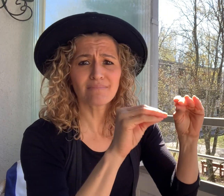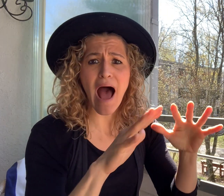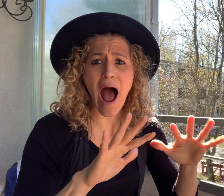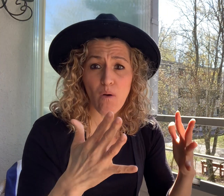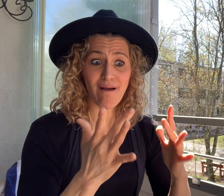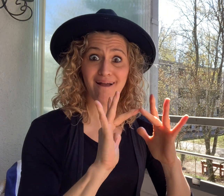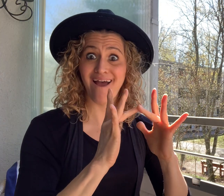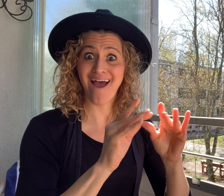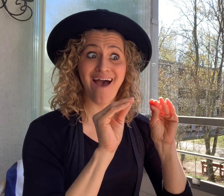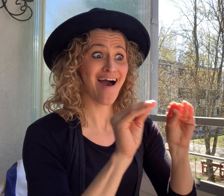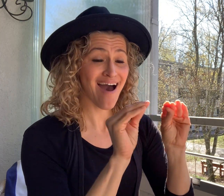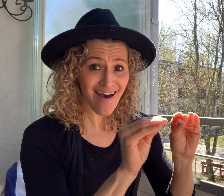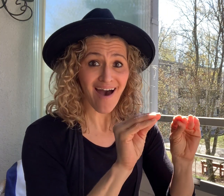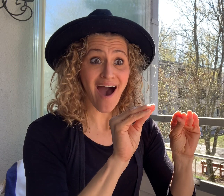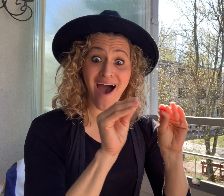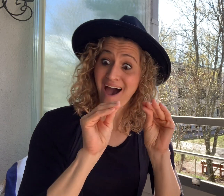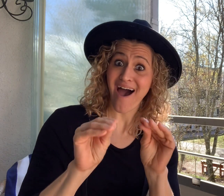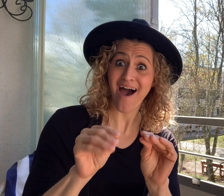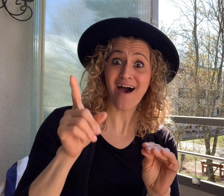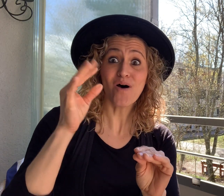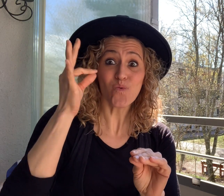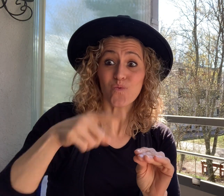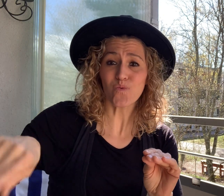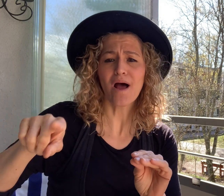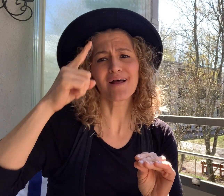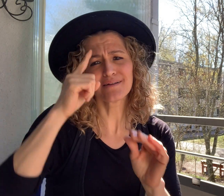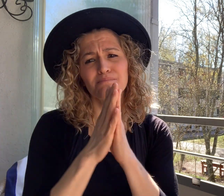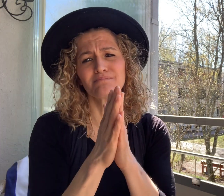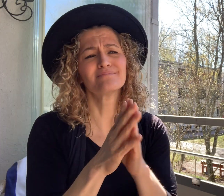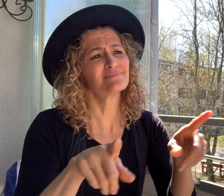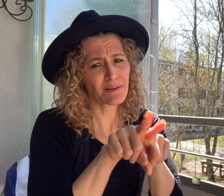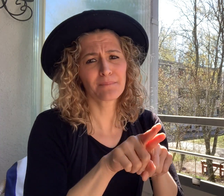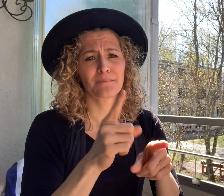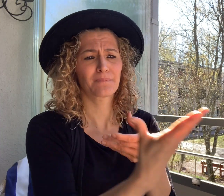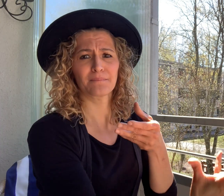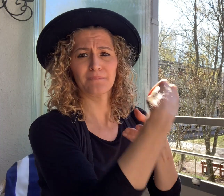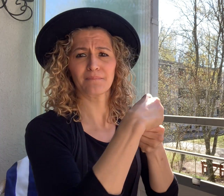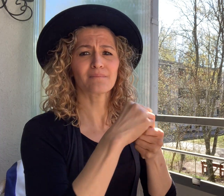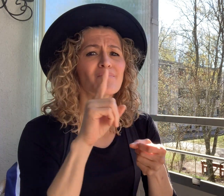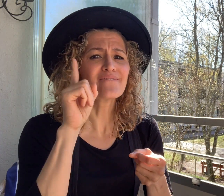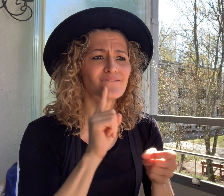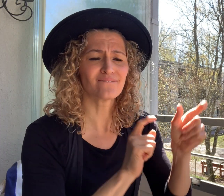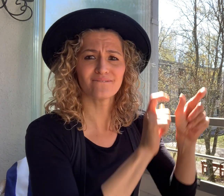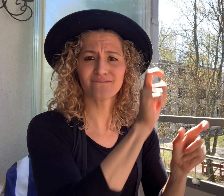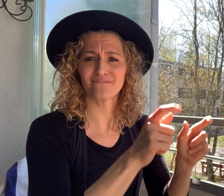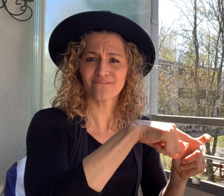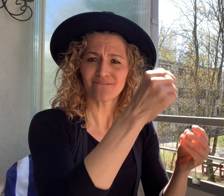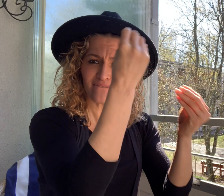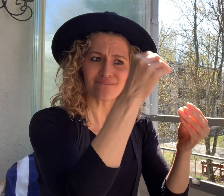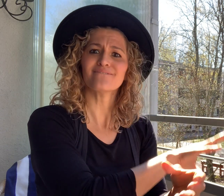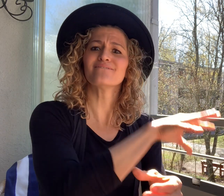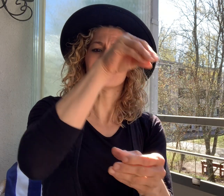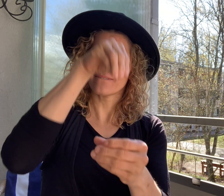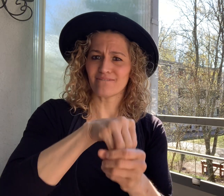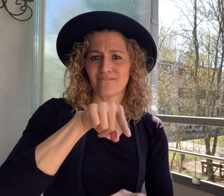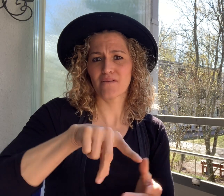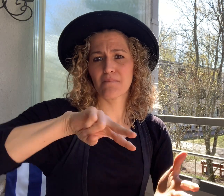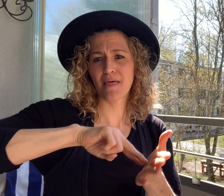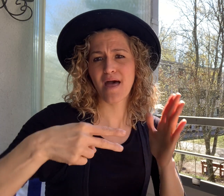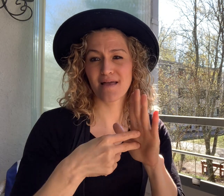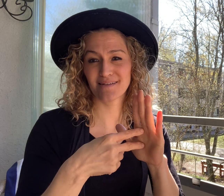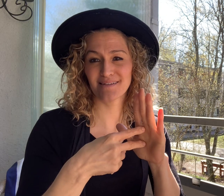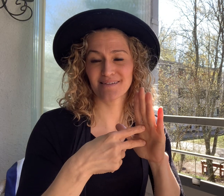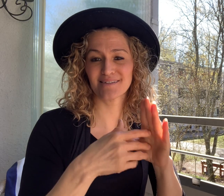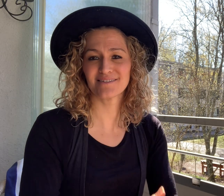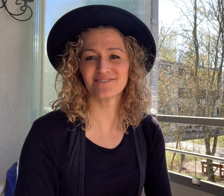implementation efforts when it involves remote and online education.